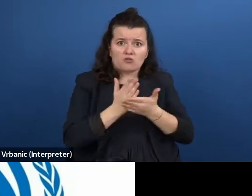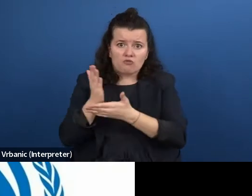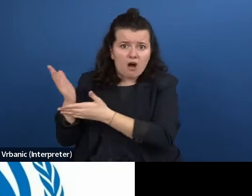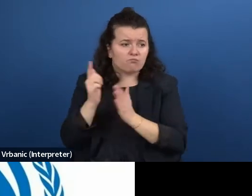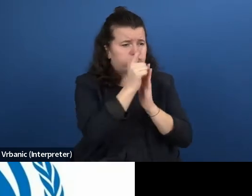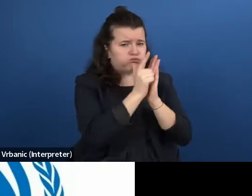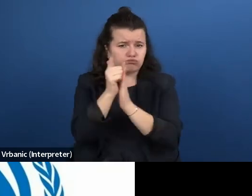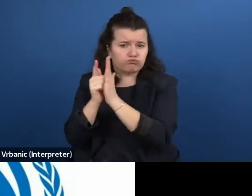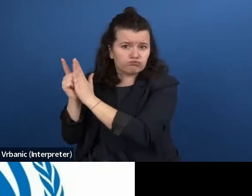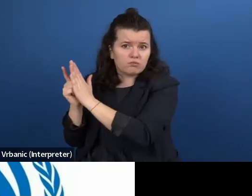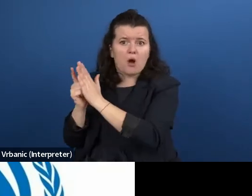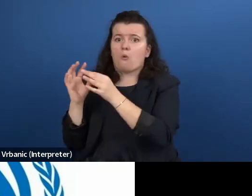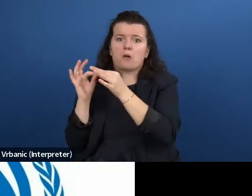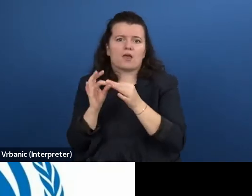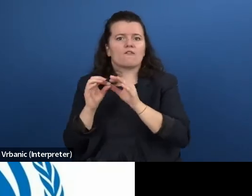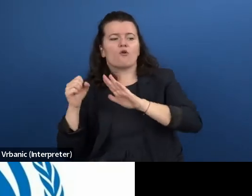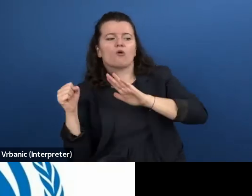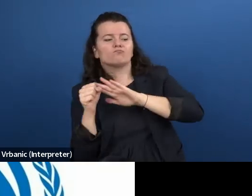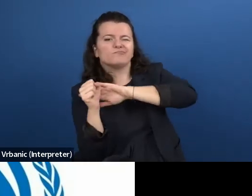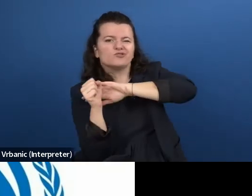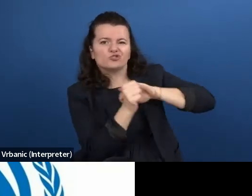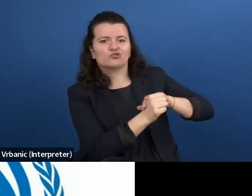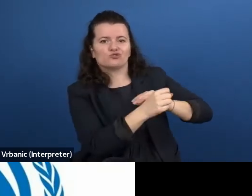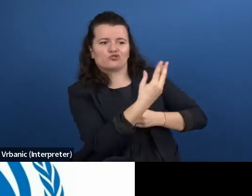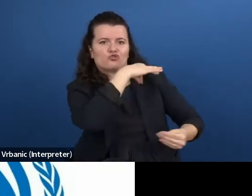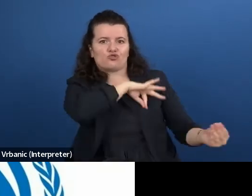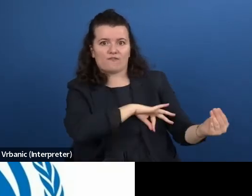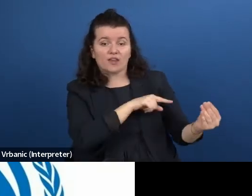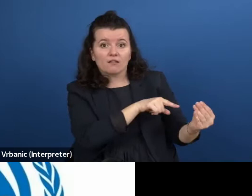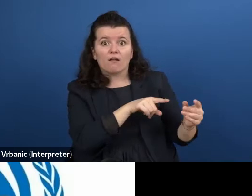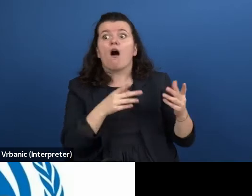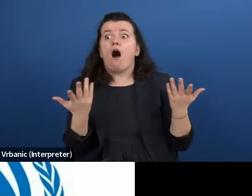It is already there, the key thing is interpretation and application.